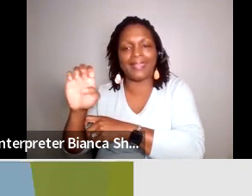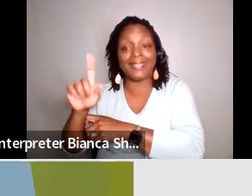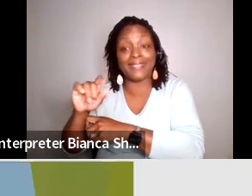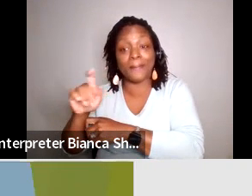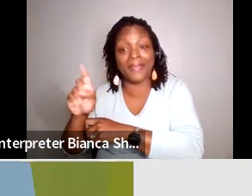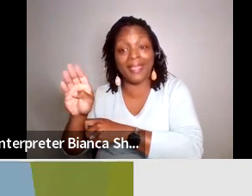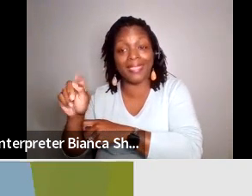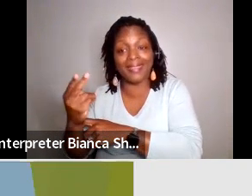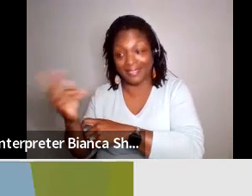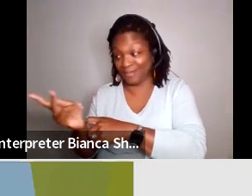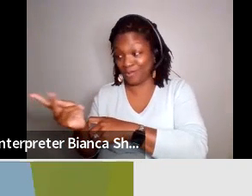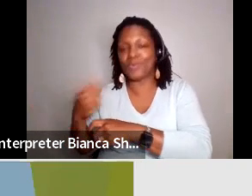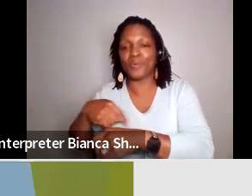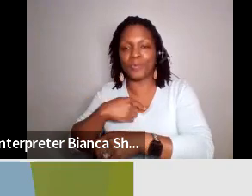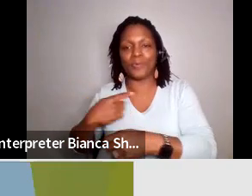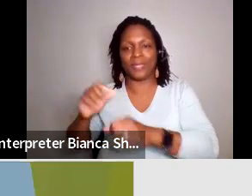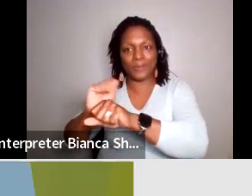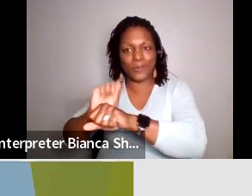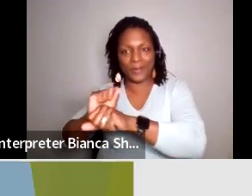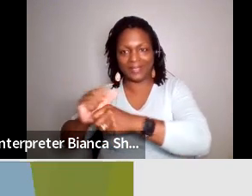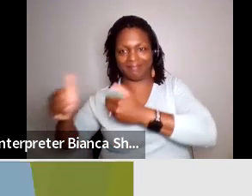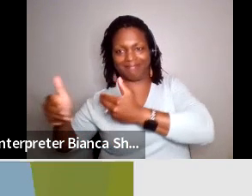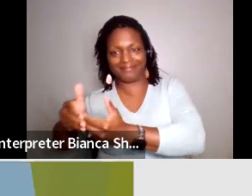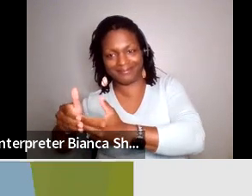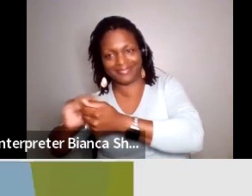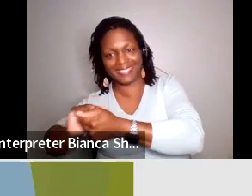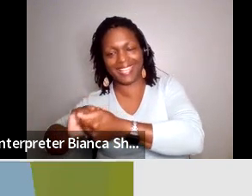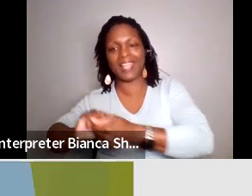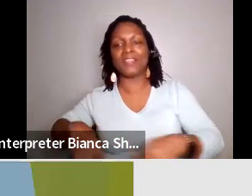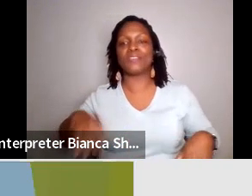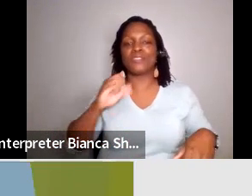closely together. So we do have 4 home and community base waivers.